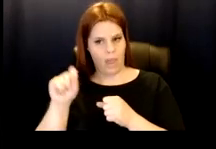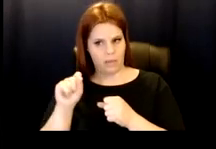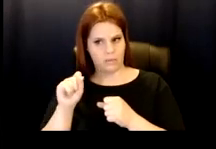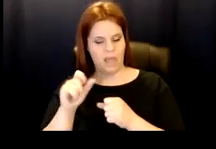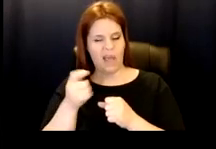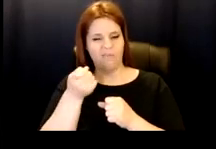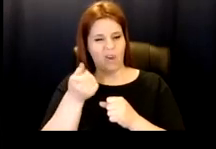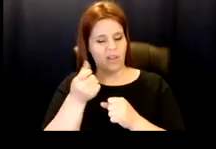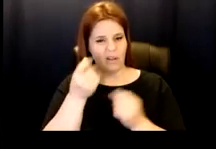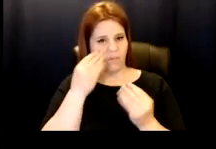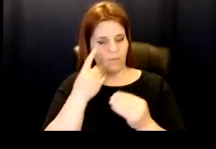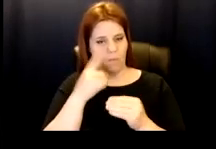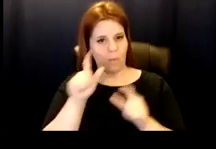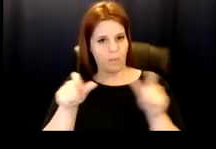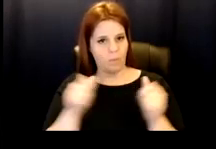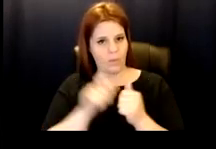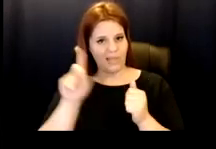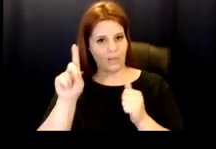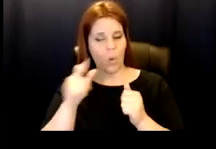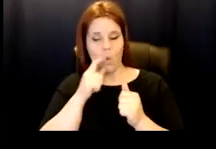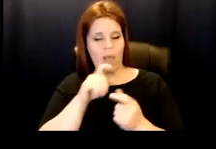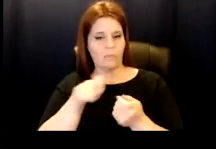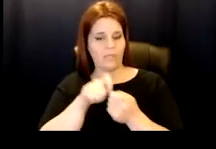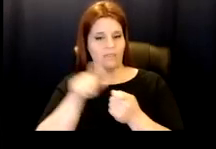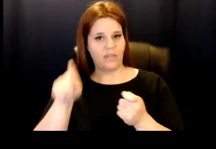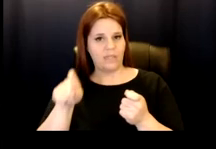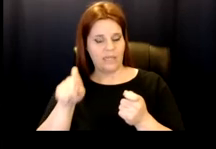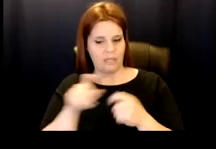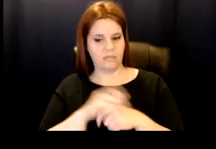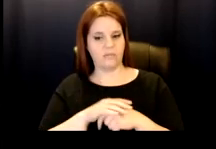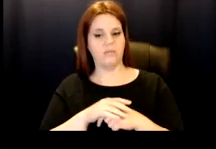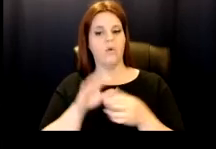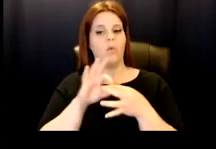for people with disabilities who may have particular needs related to access or specialized